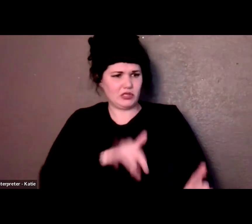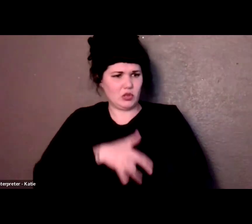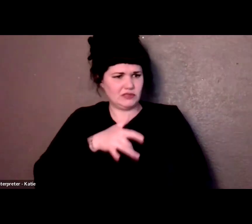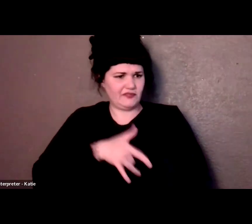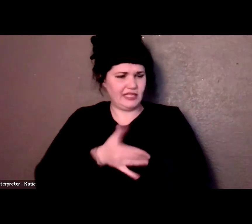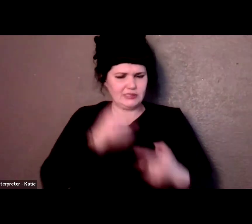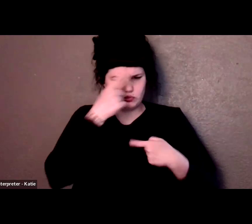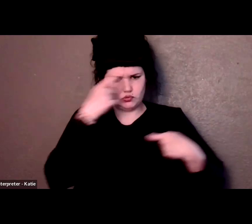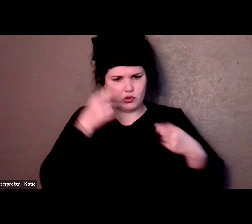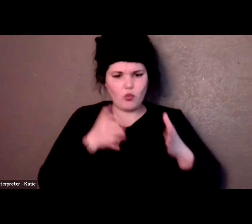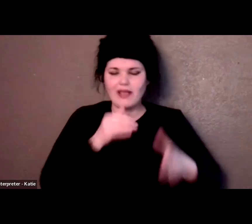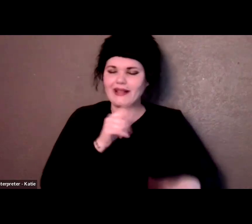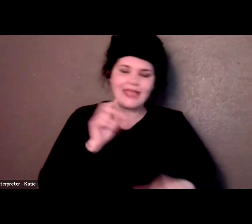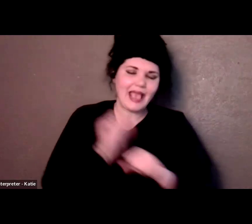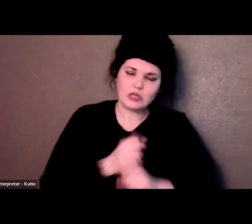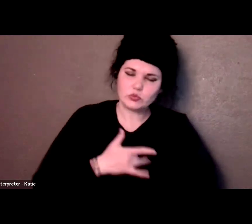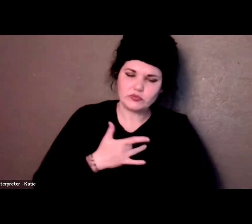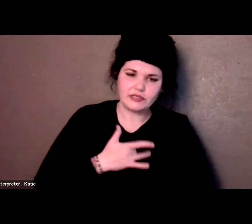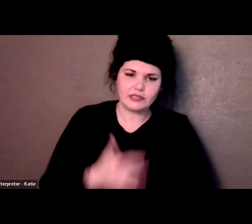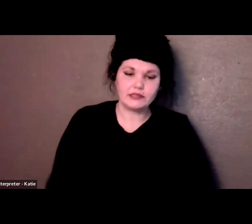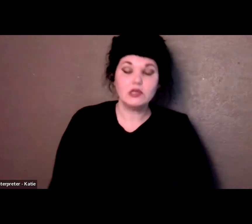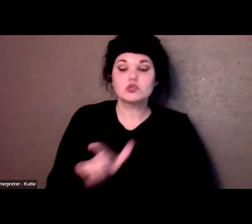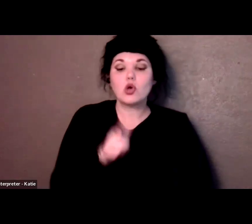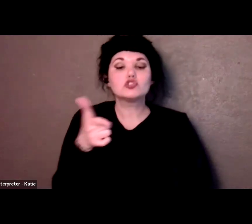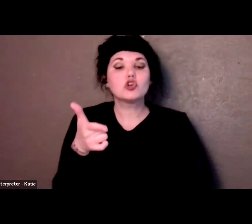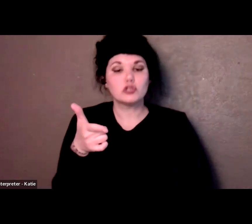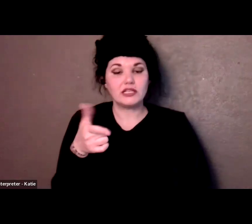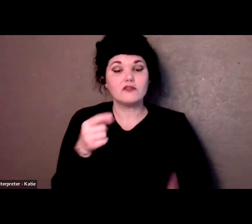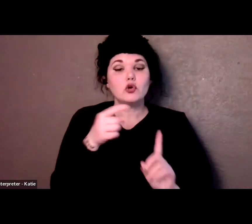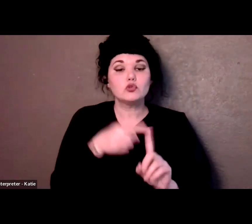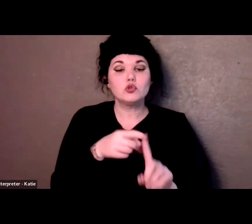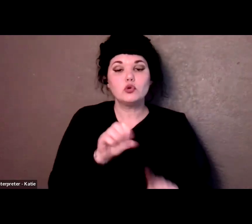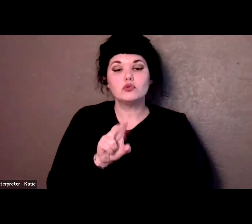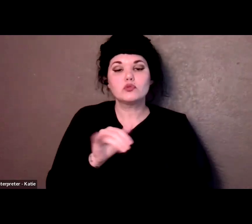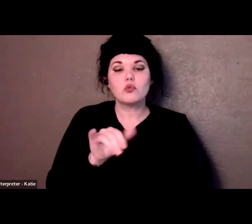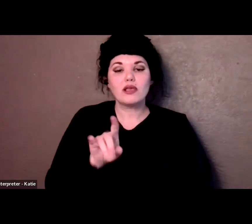and so Alternatives to Suicide groups are a safe place for people to talk about that feeling